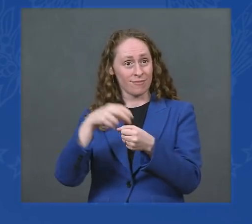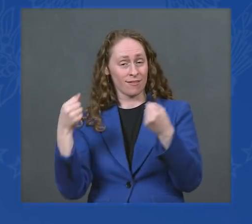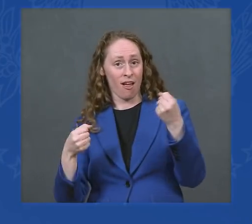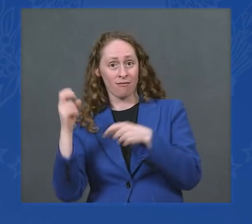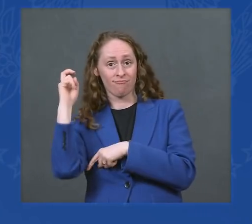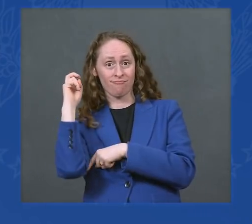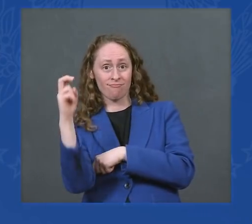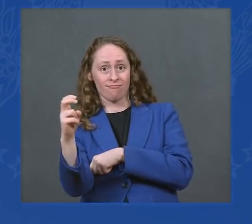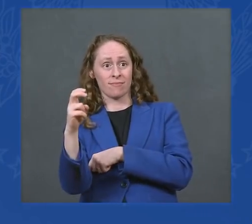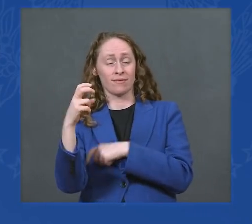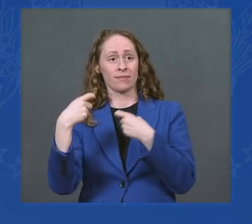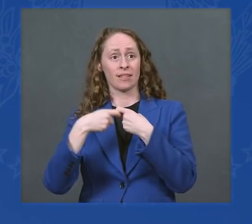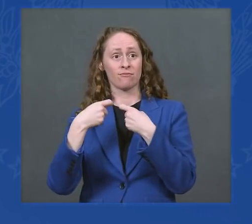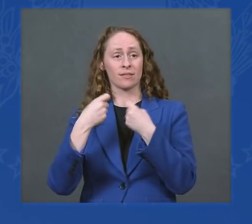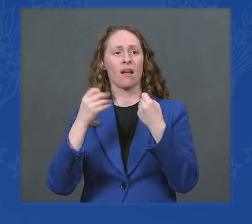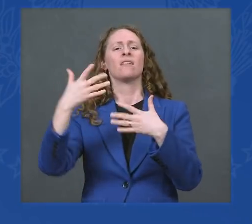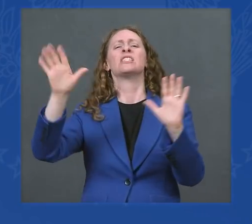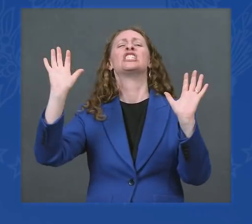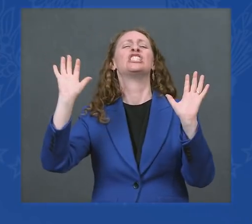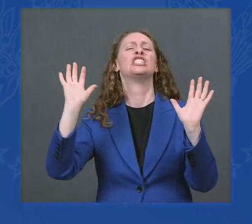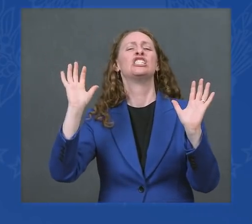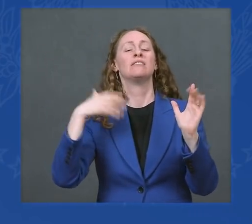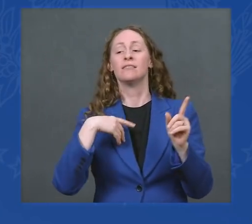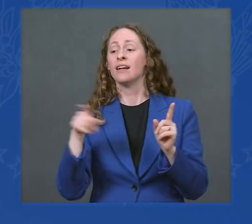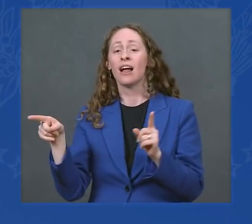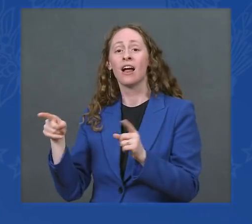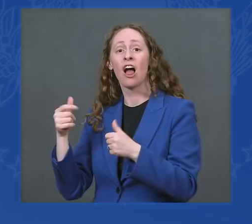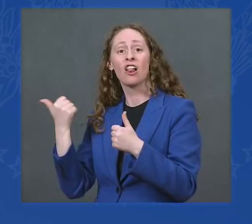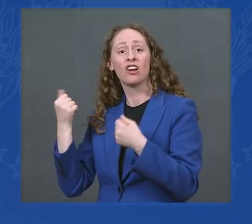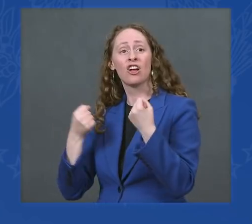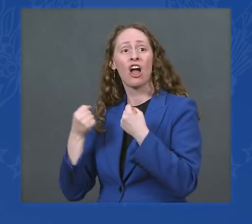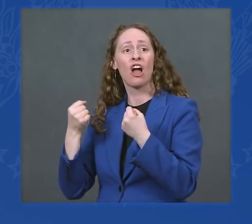are to our consumers are absolutely essential.